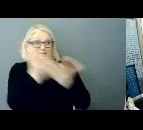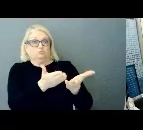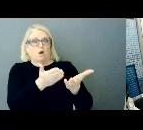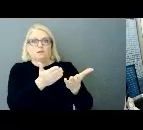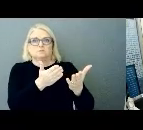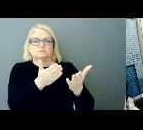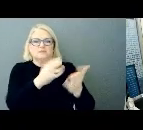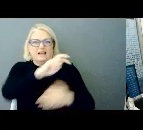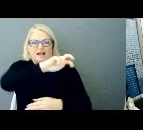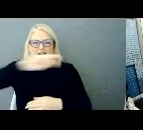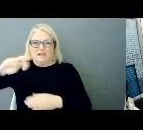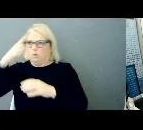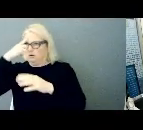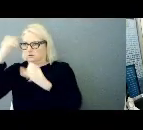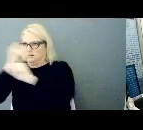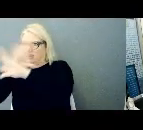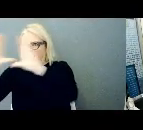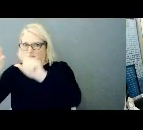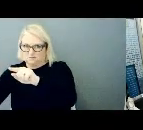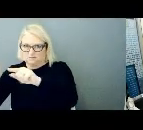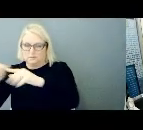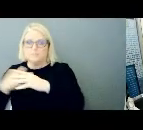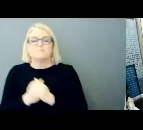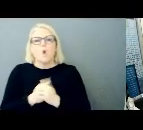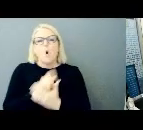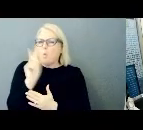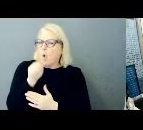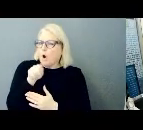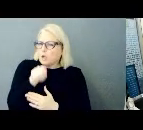that you are trying to achieve for individual people?